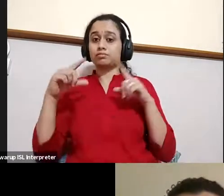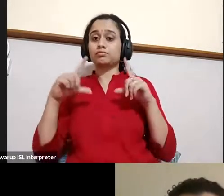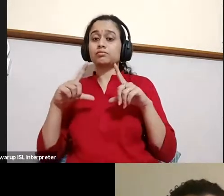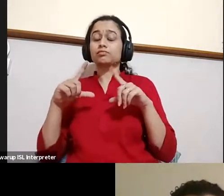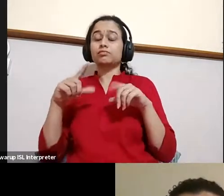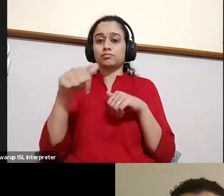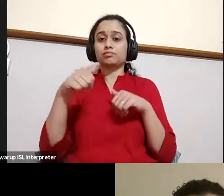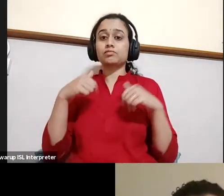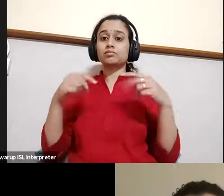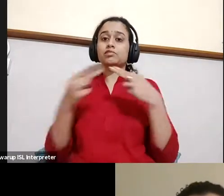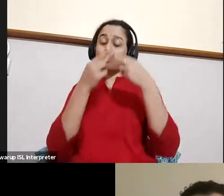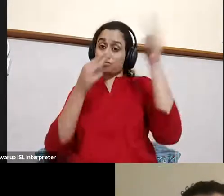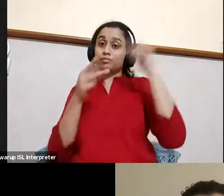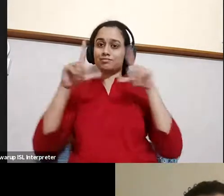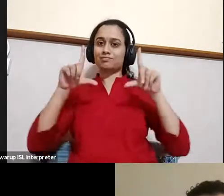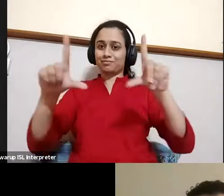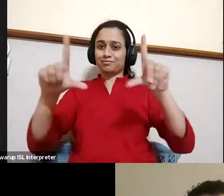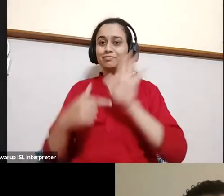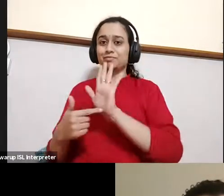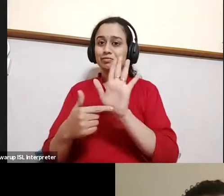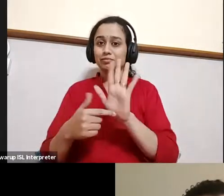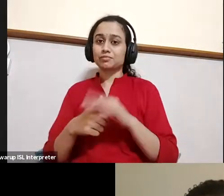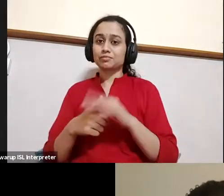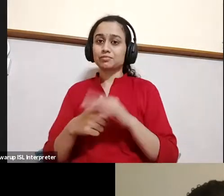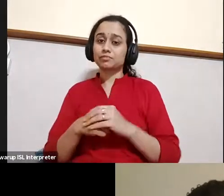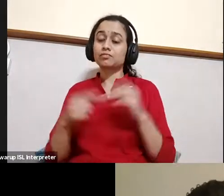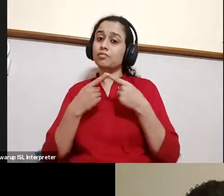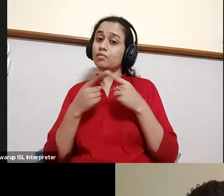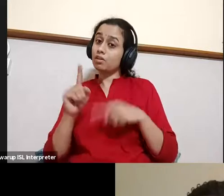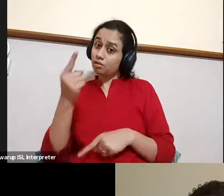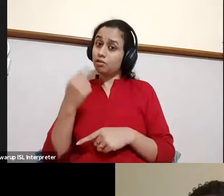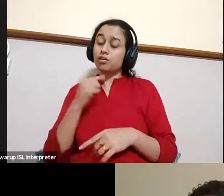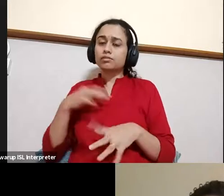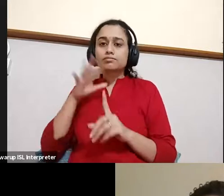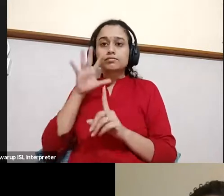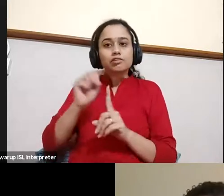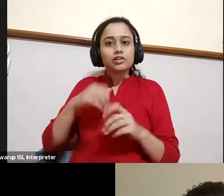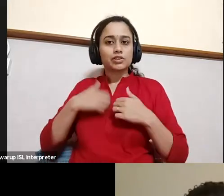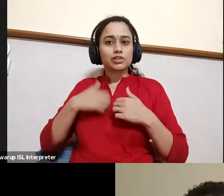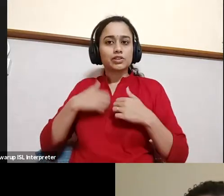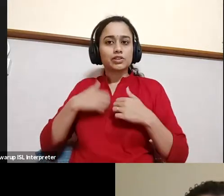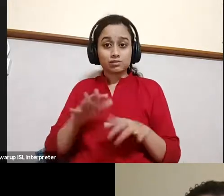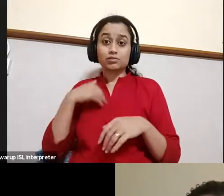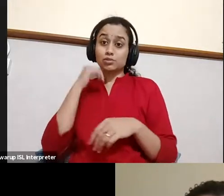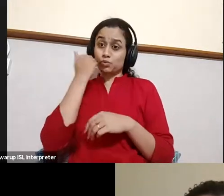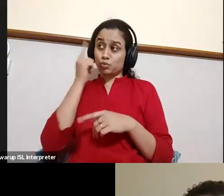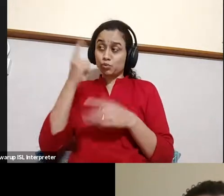film itself um but one of the things that i find most fascinating about Suresh's relationship to his